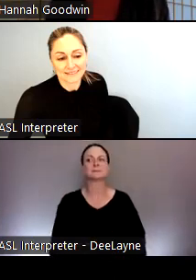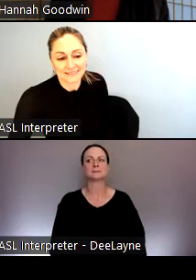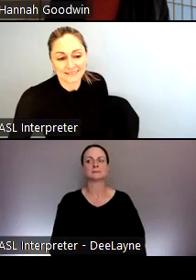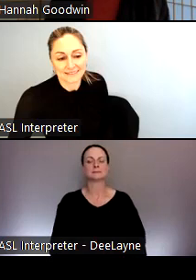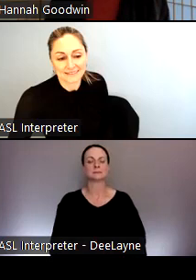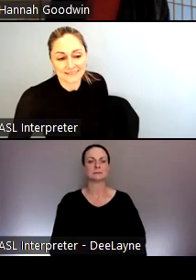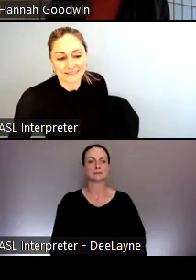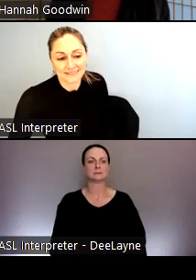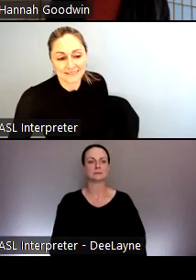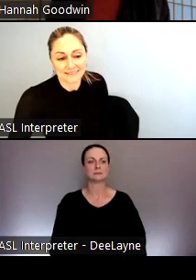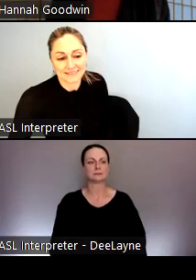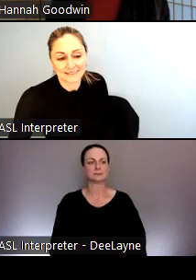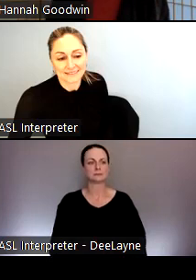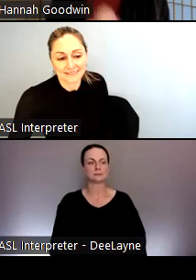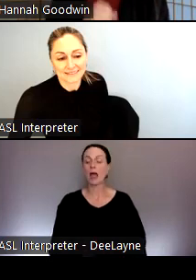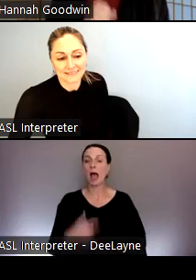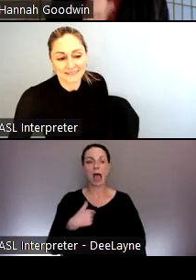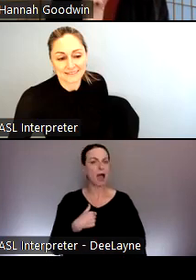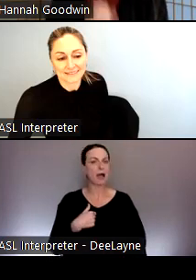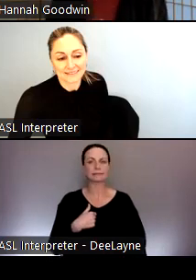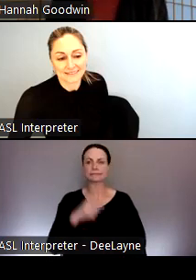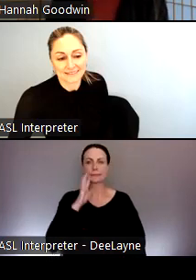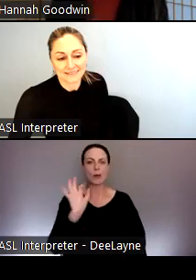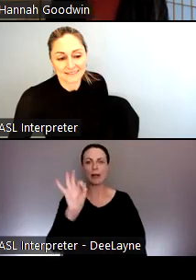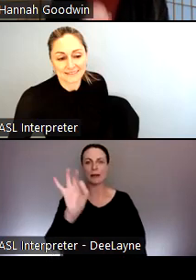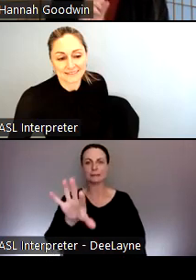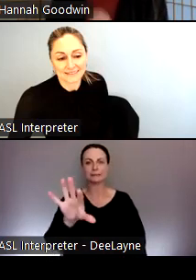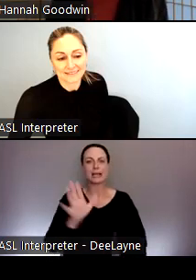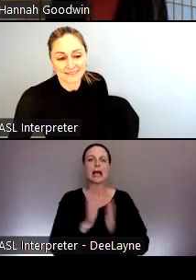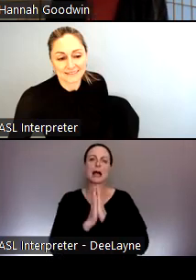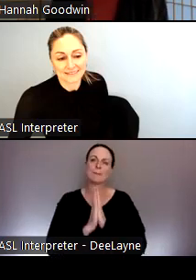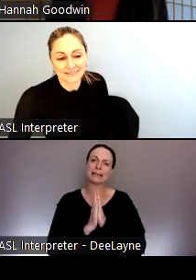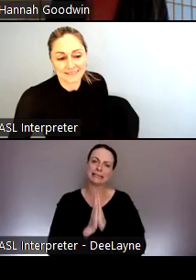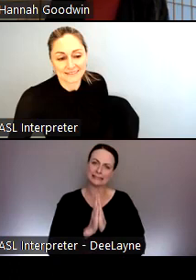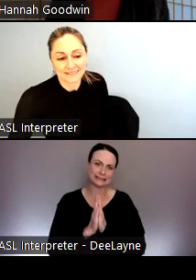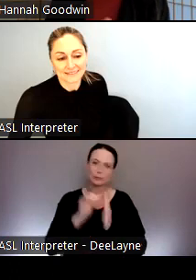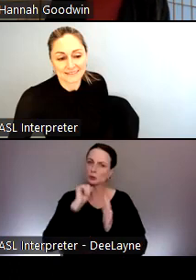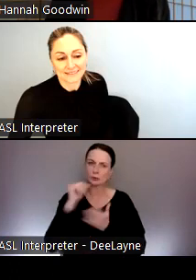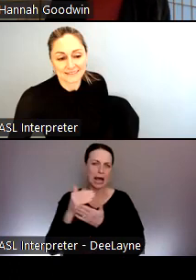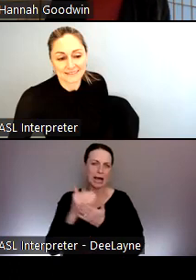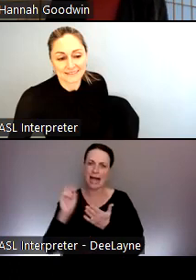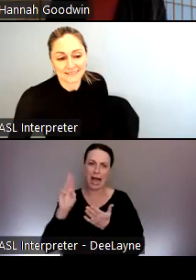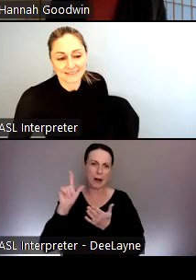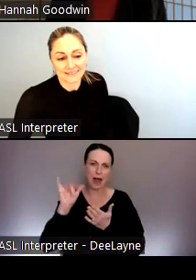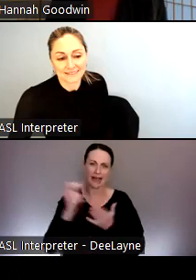And I'm just going to put in a plea. Do not have your outline repeat the description